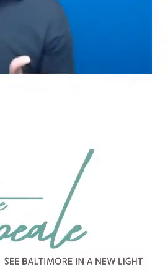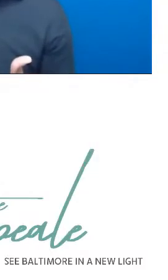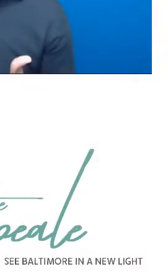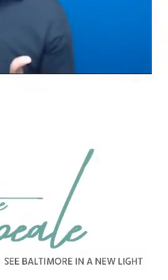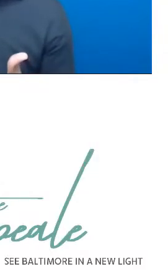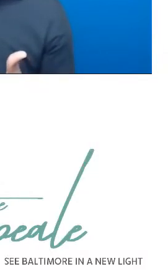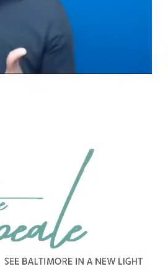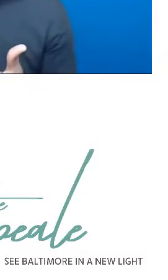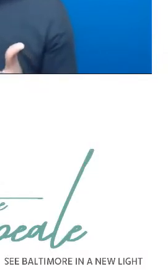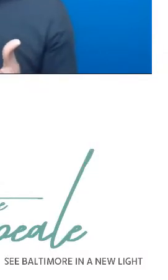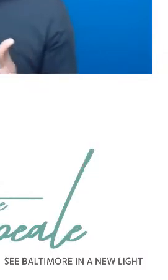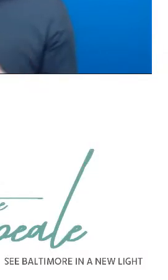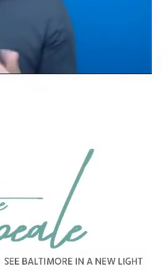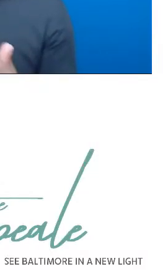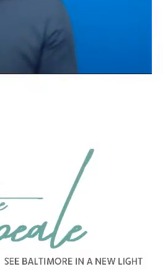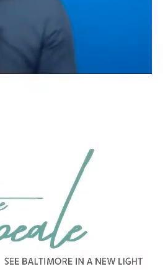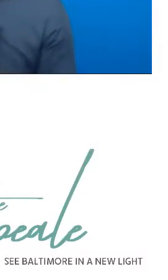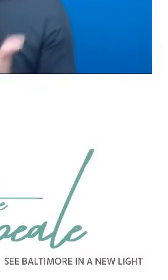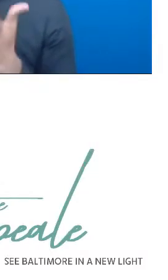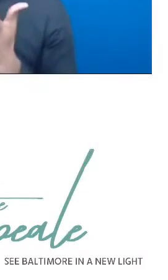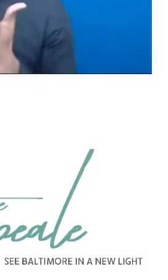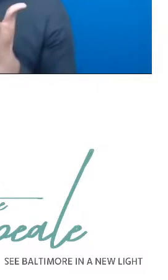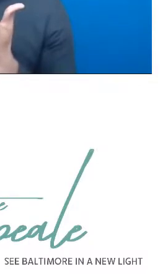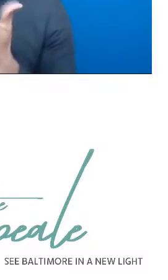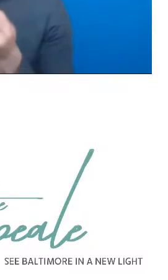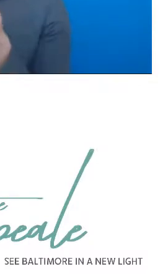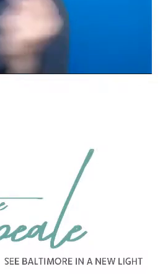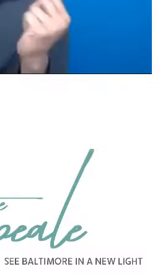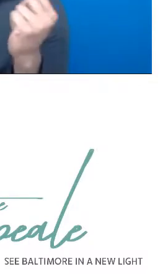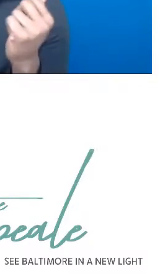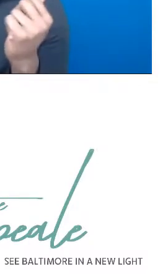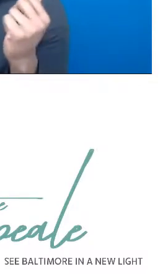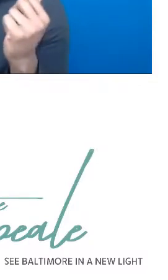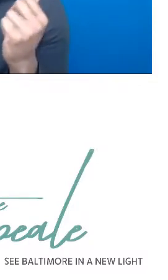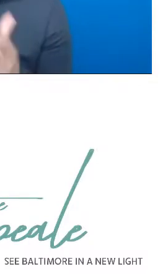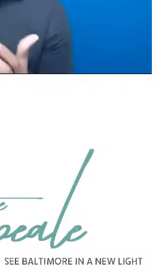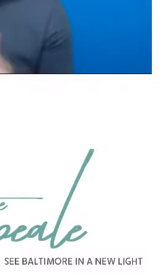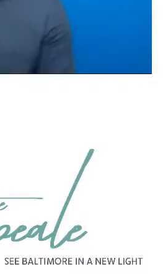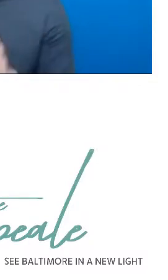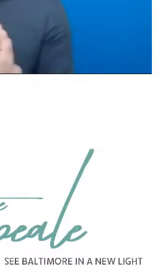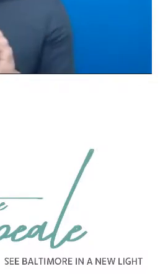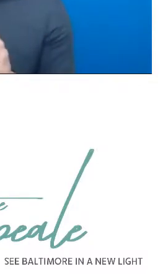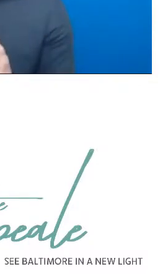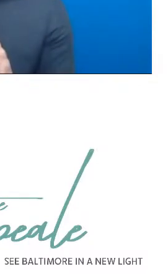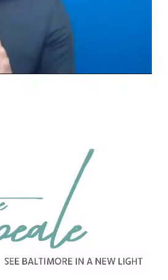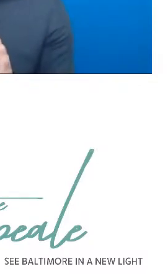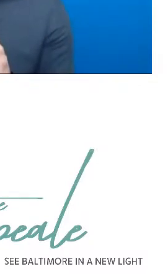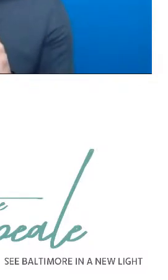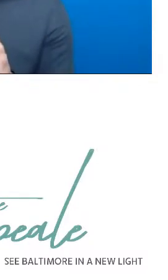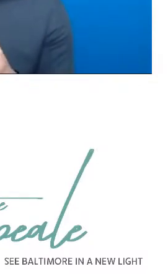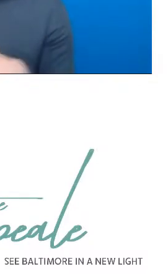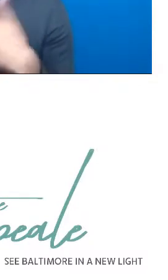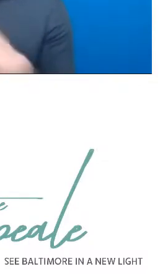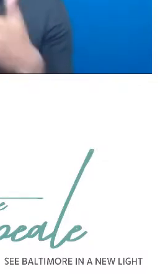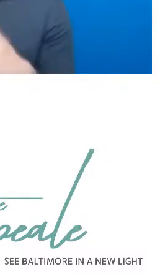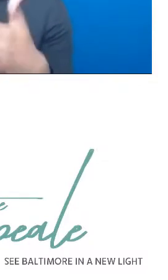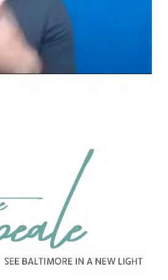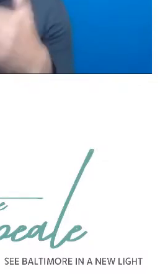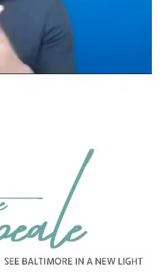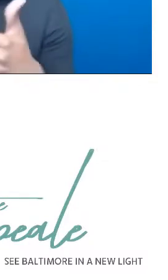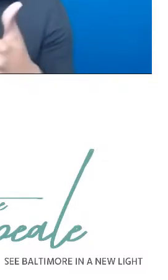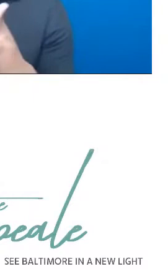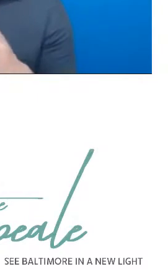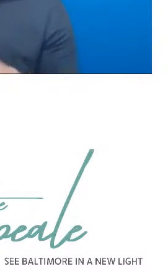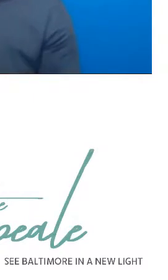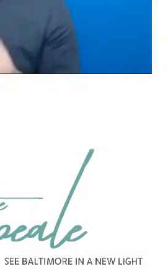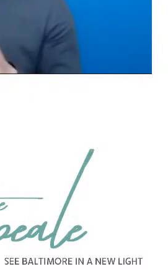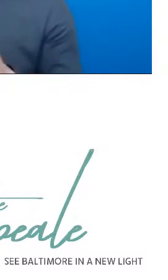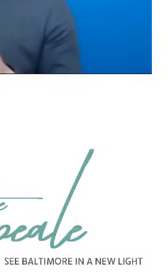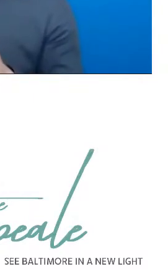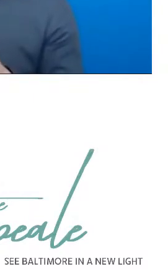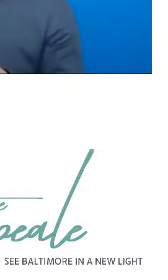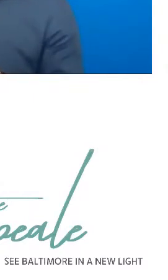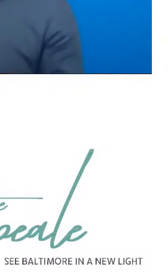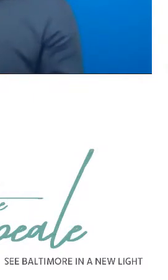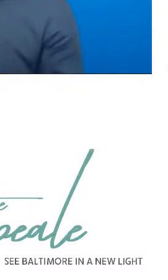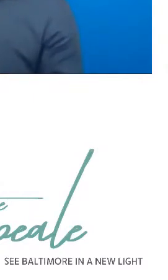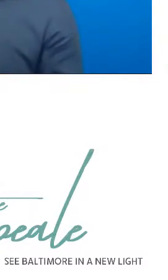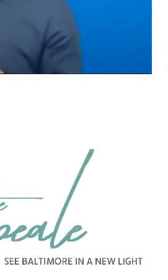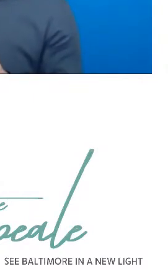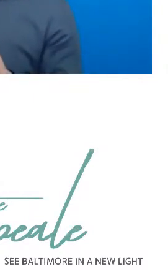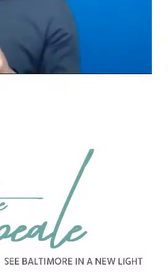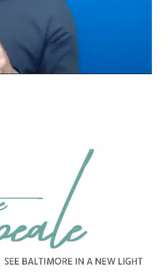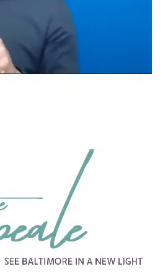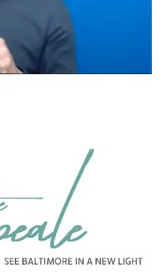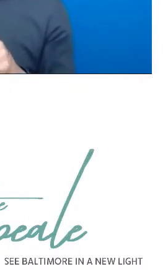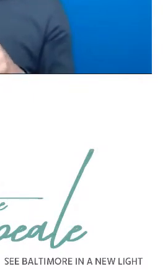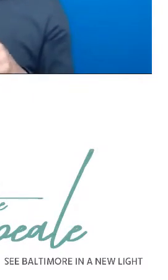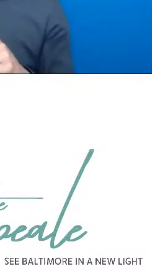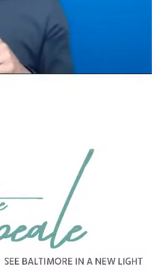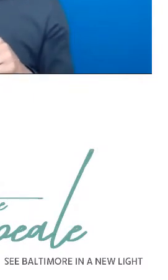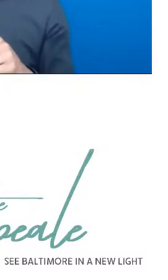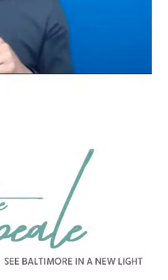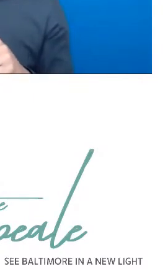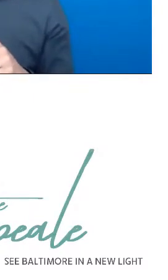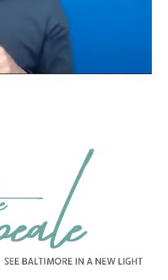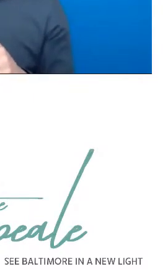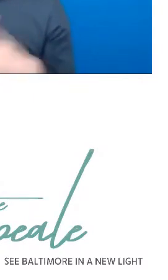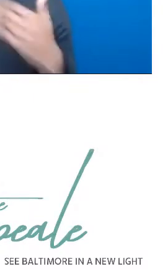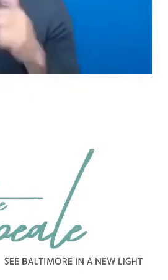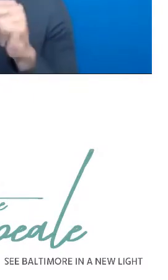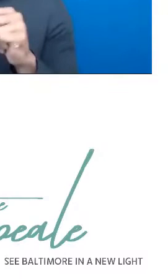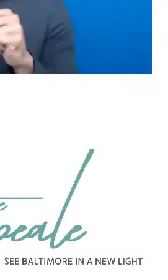My thoughts and blessings go out to those who have not made it to this side.